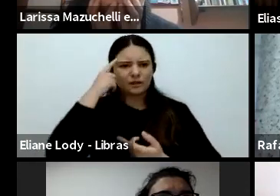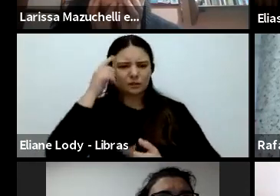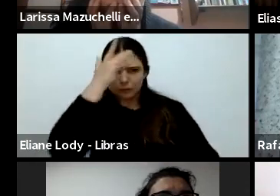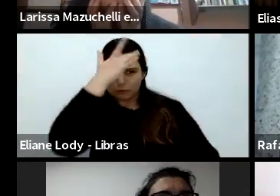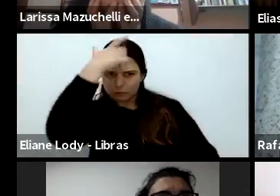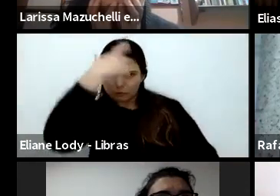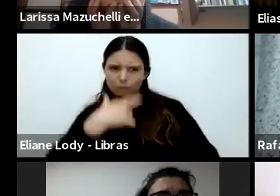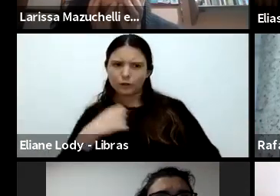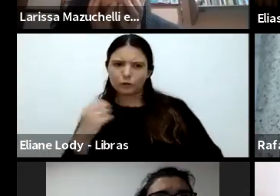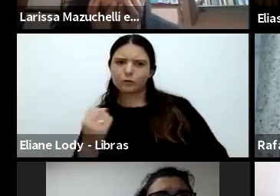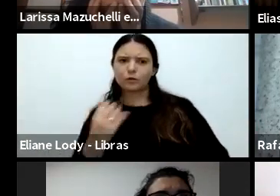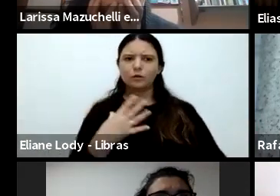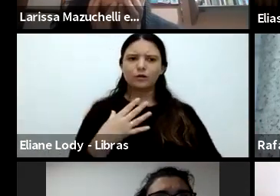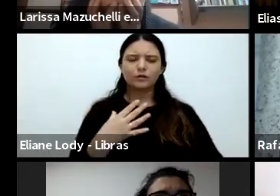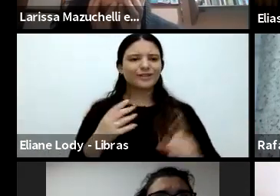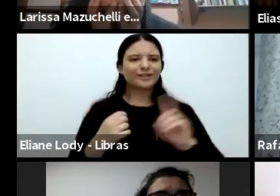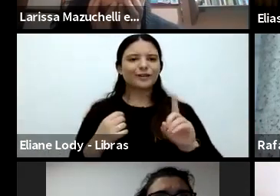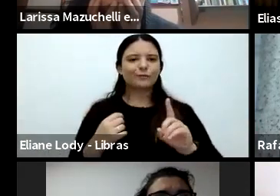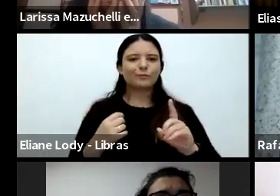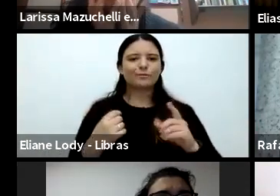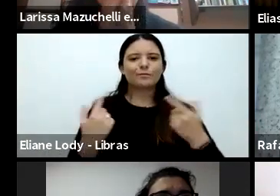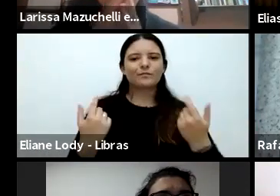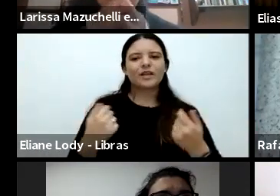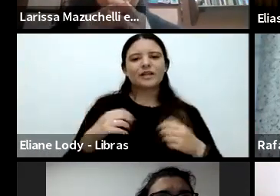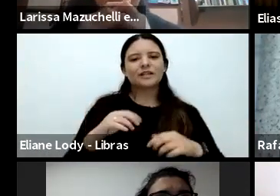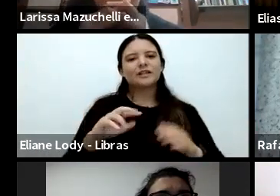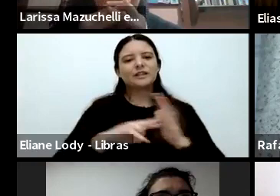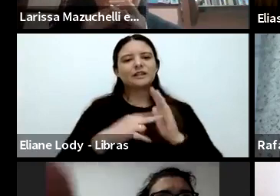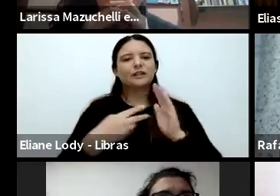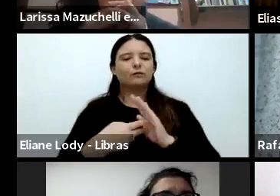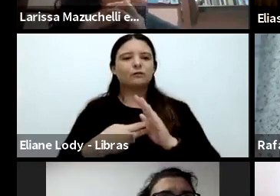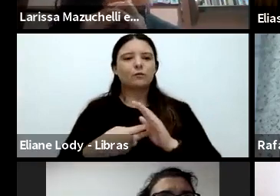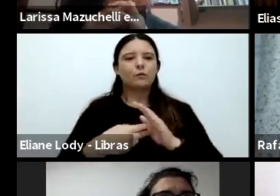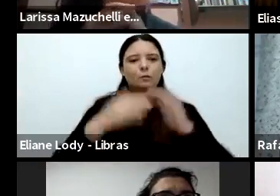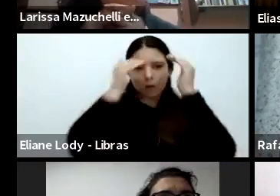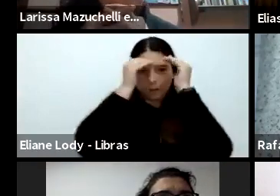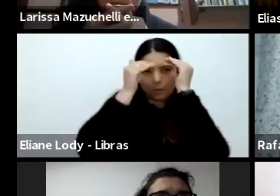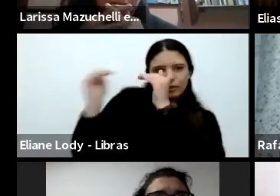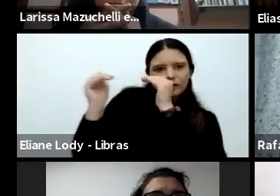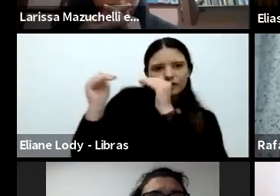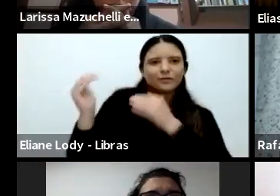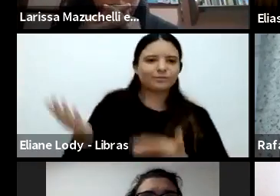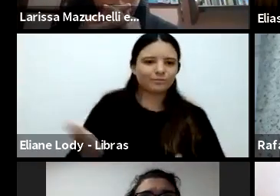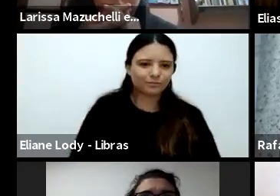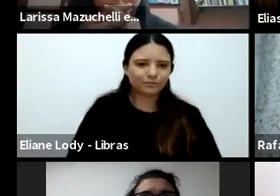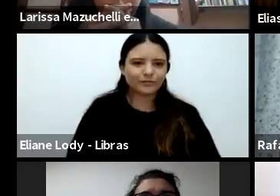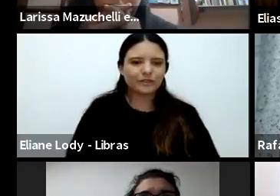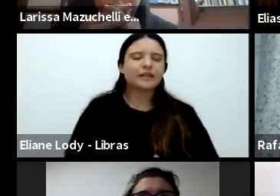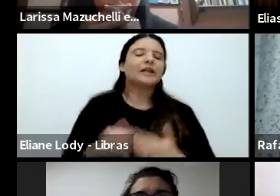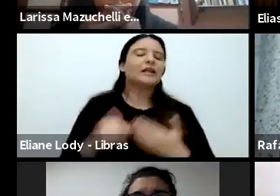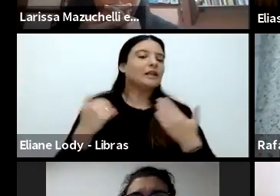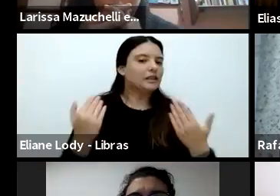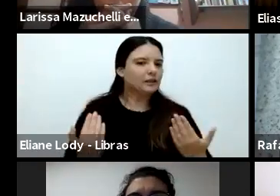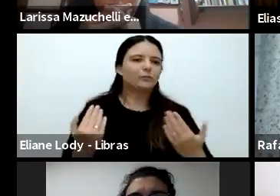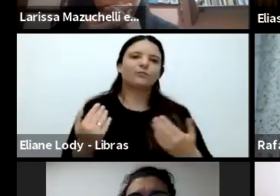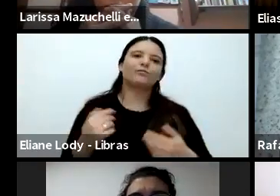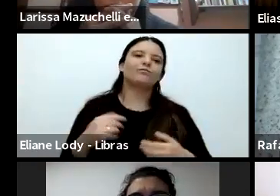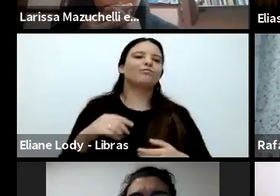solid wouldn't like so solid wouldn't like. So he actually turned them into a bunch of tattletale. tales bit Because you know that was his you know that was his notion of patriotism.